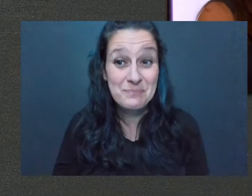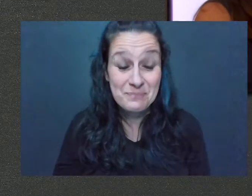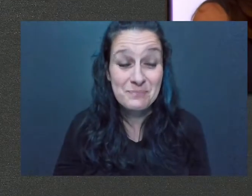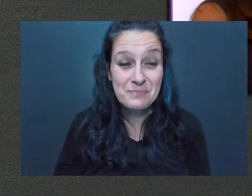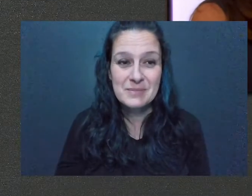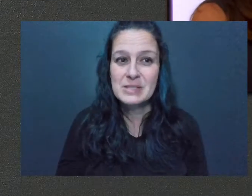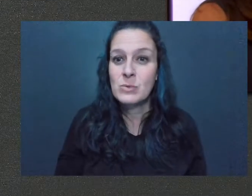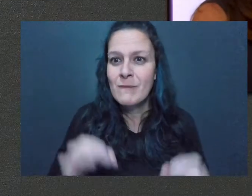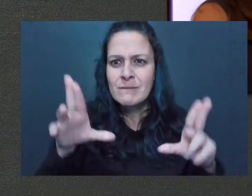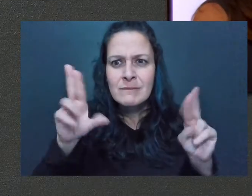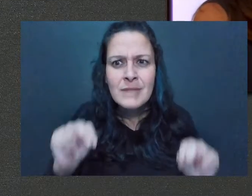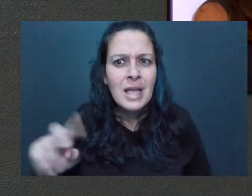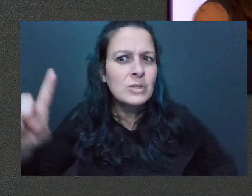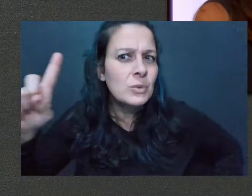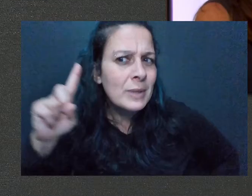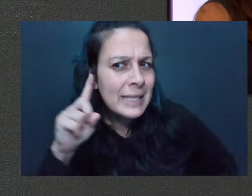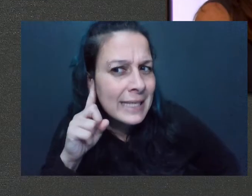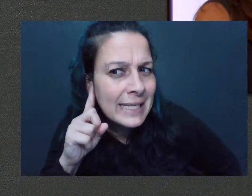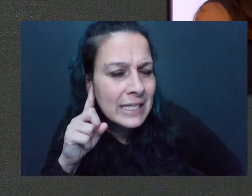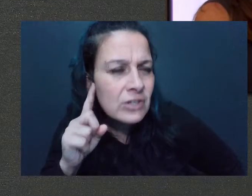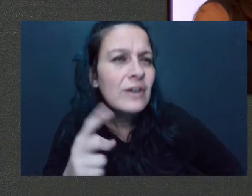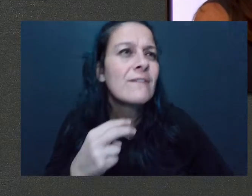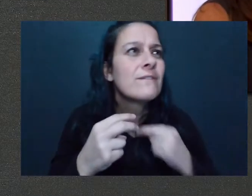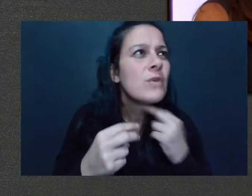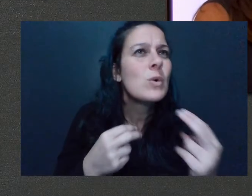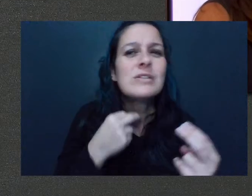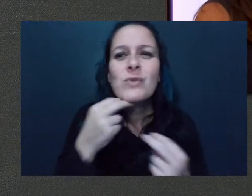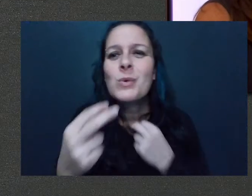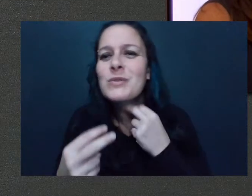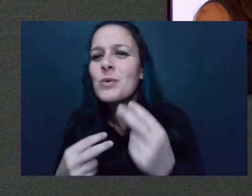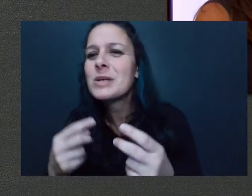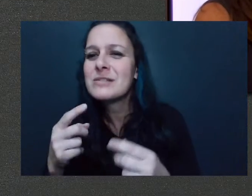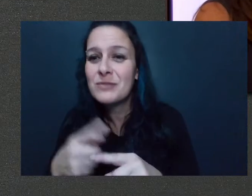So it's fun to hear the voices of the birds,